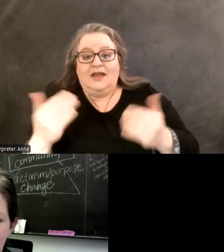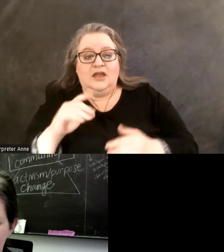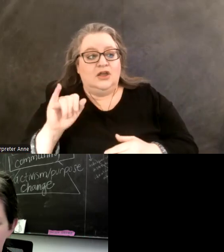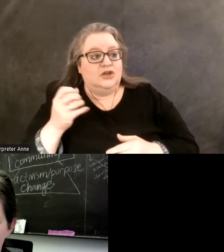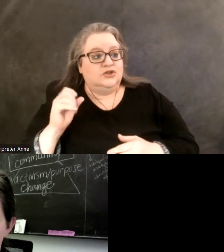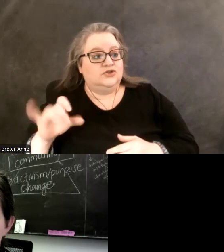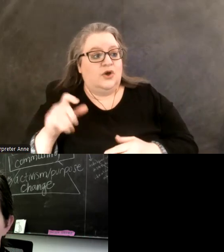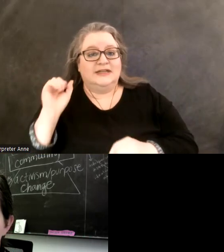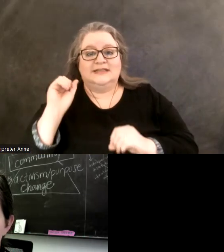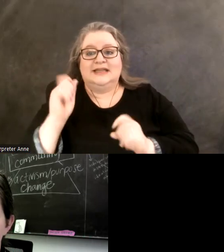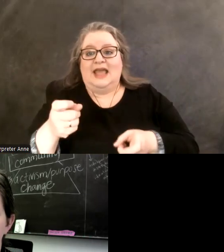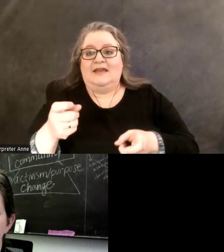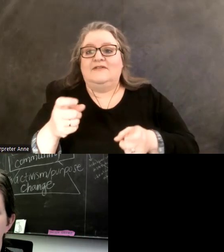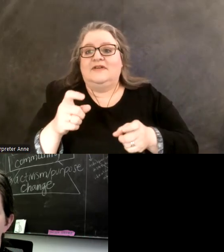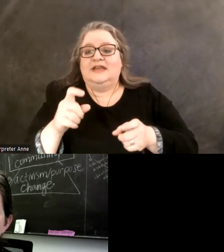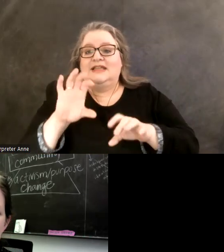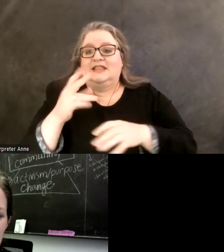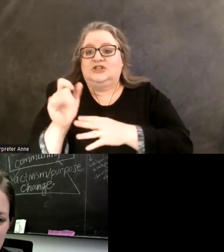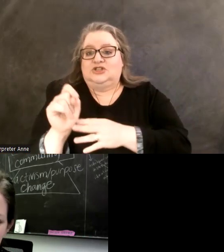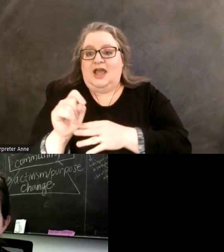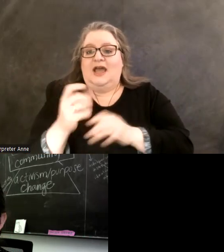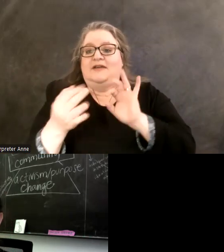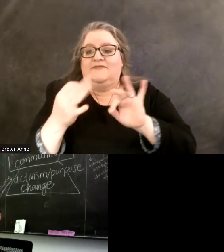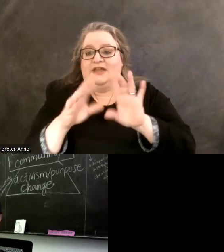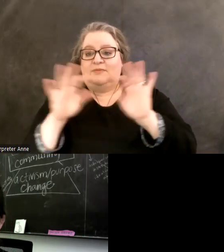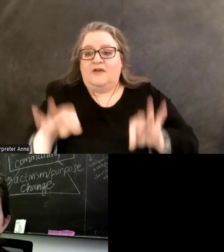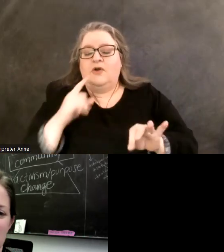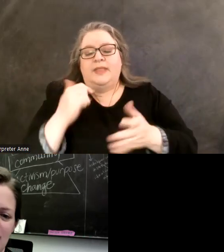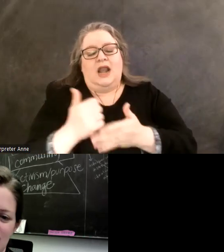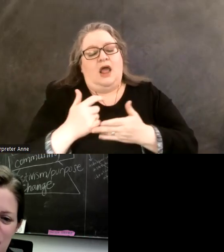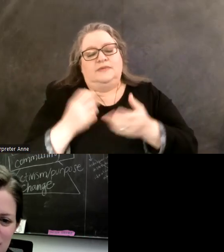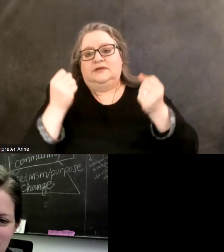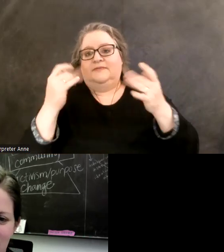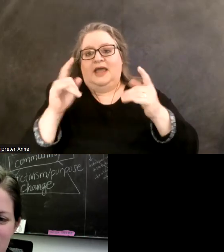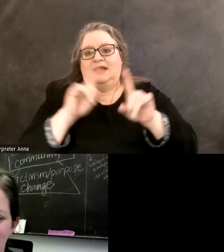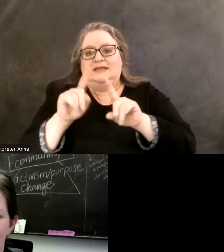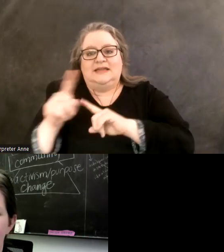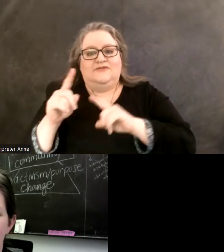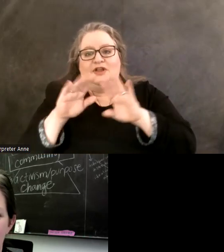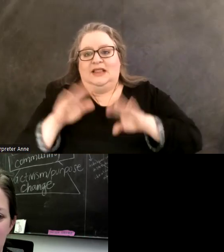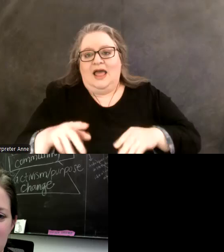feedback form in the chat. That helps us on any number of levels just like knowing the kind of programming that people are